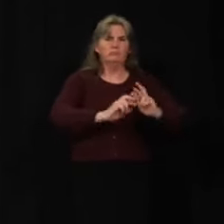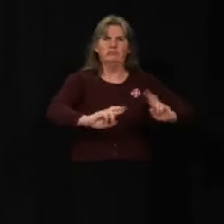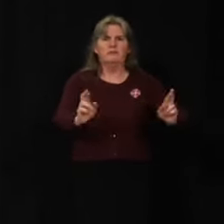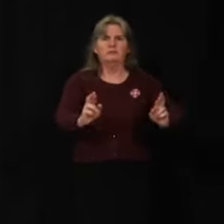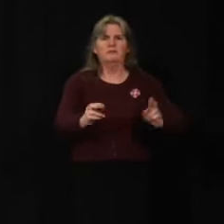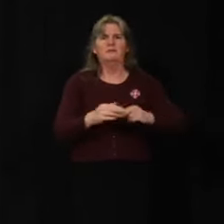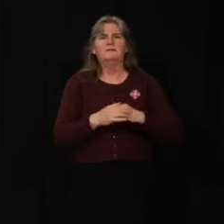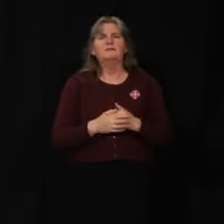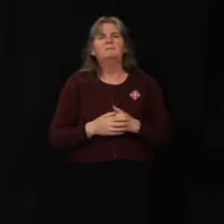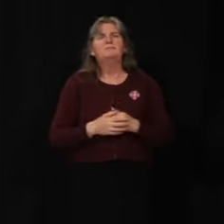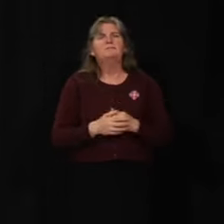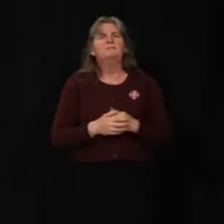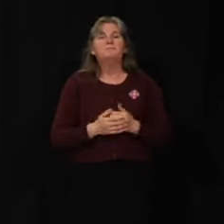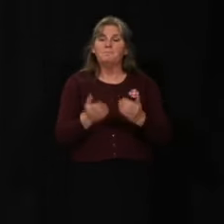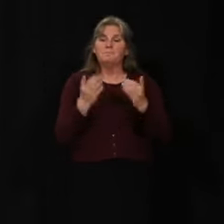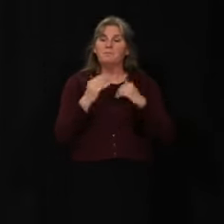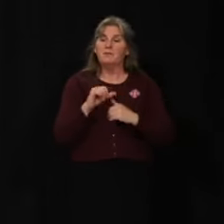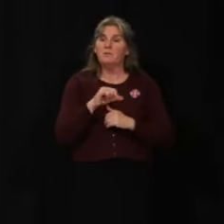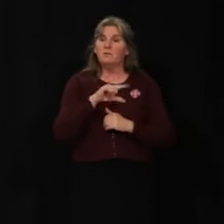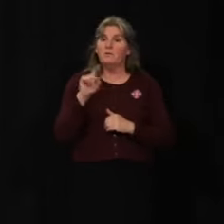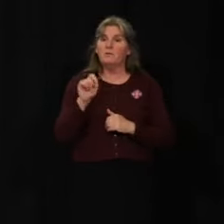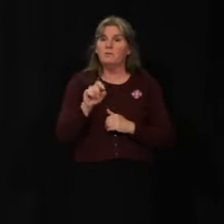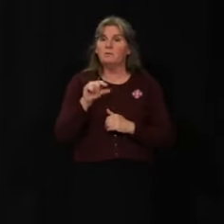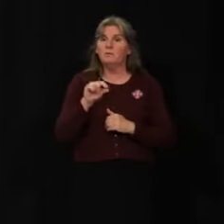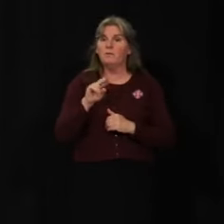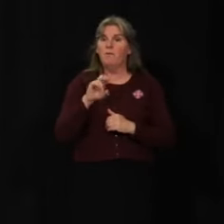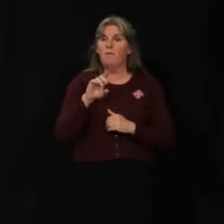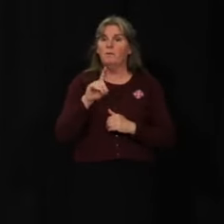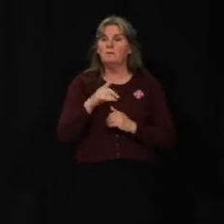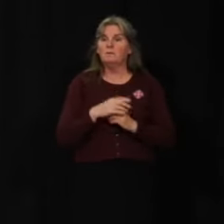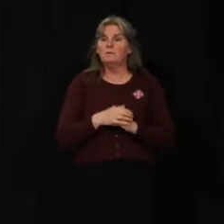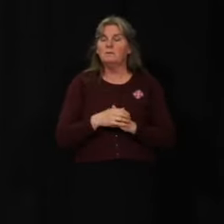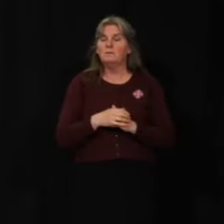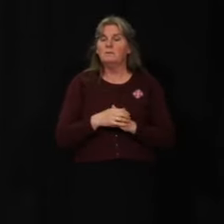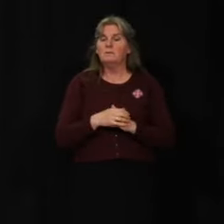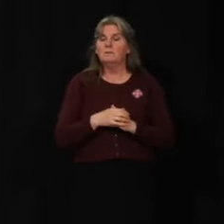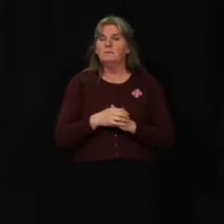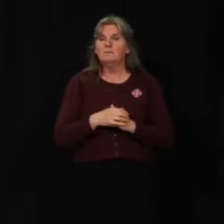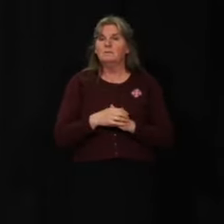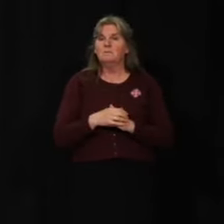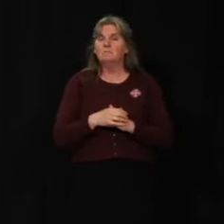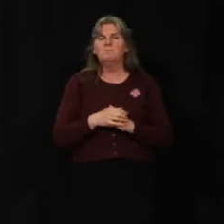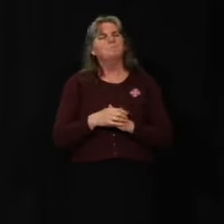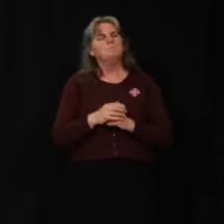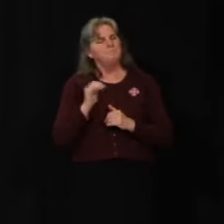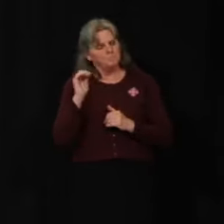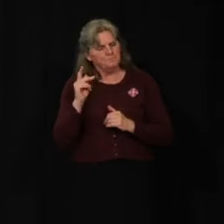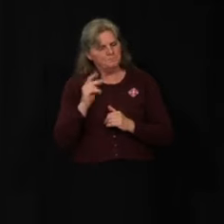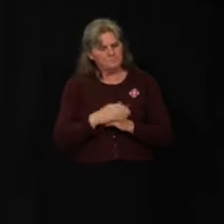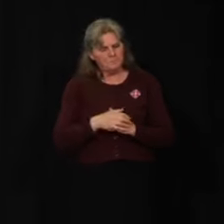interested in working with the city on. And we have been working with some of the communities on